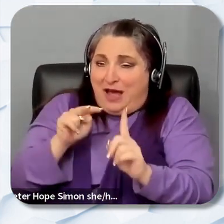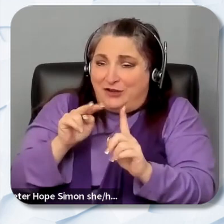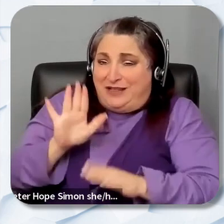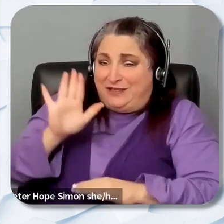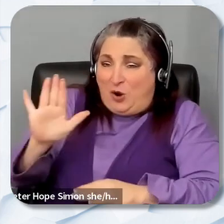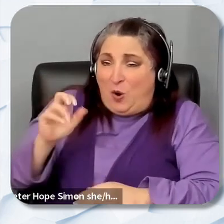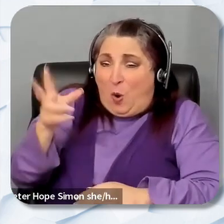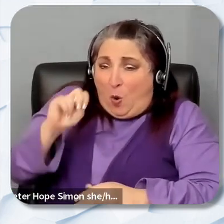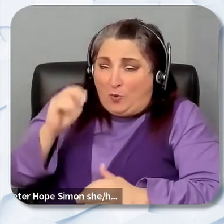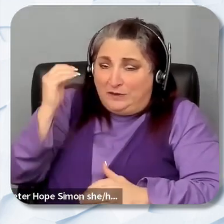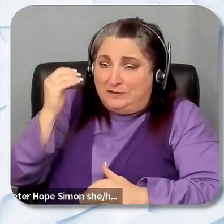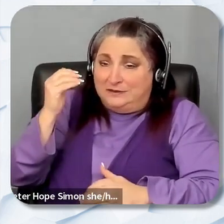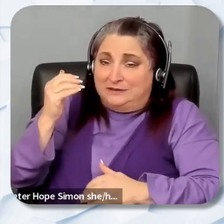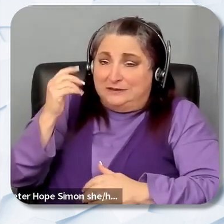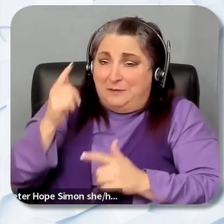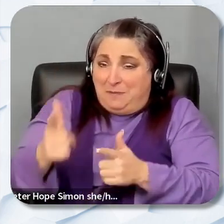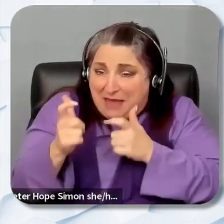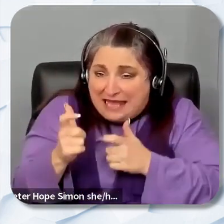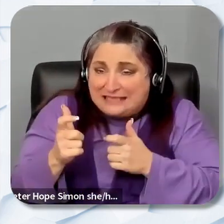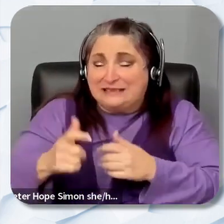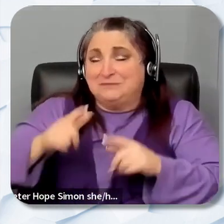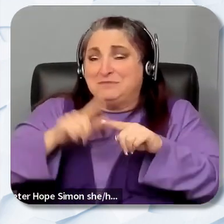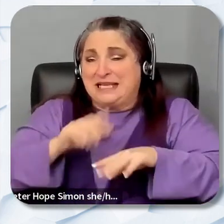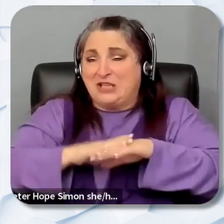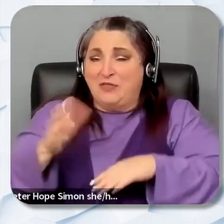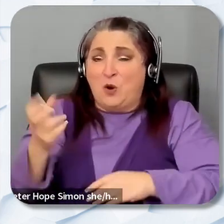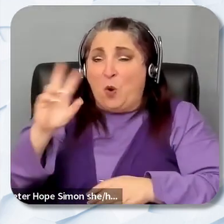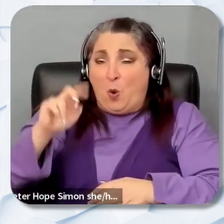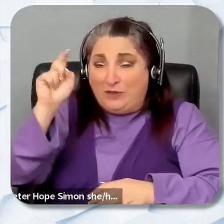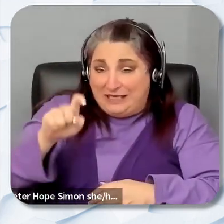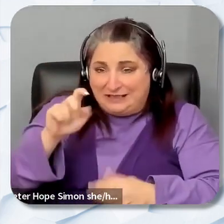based on their own needs. And so this is going to feel really unique to your LEA, and where